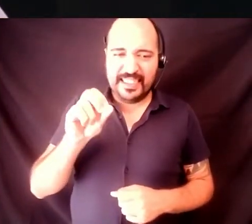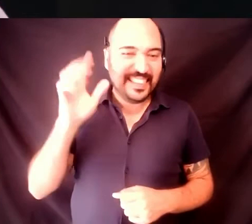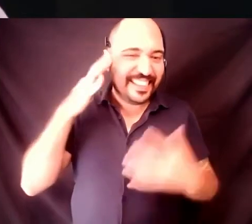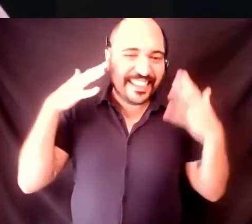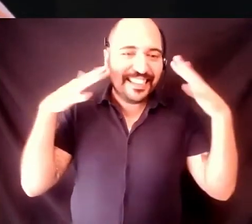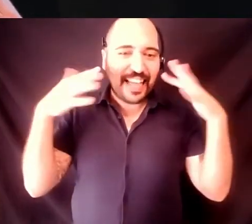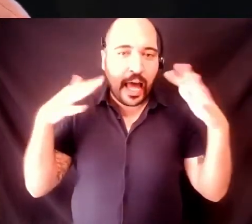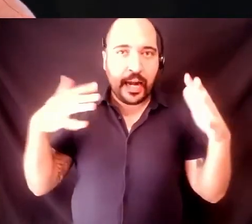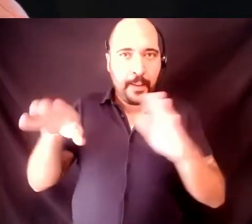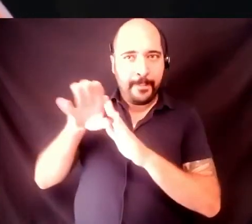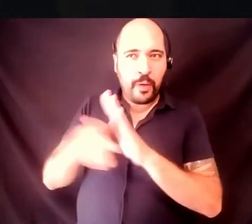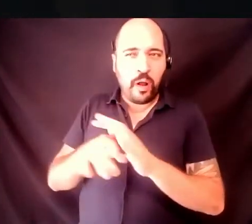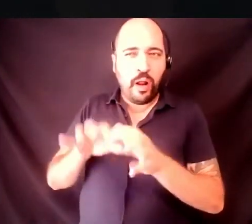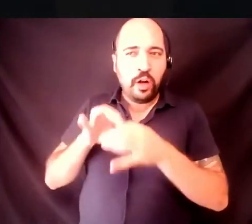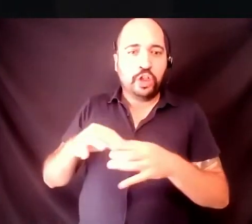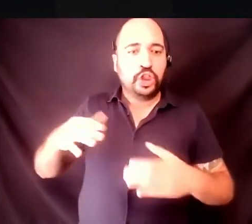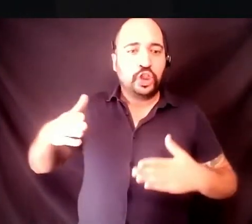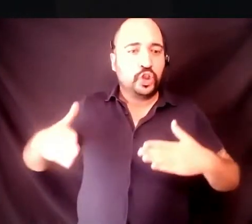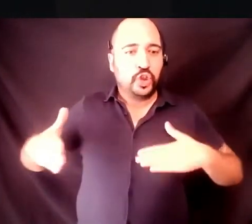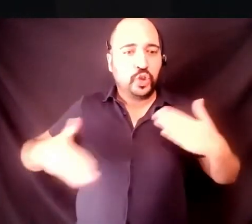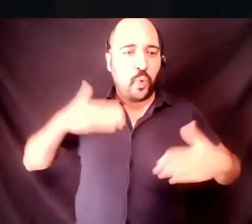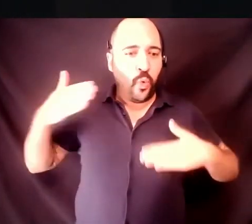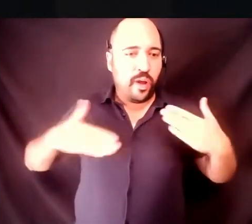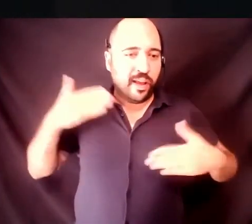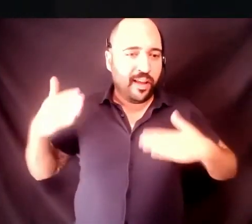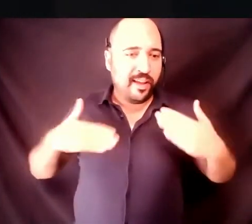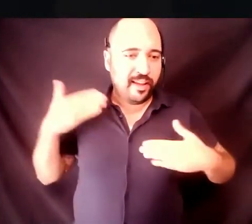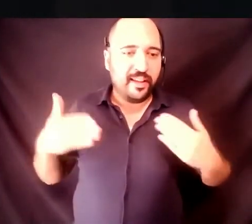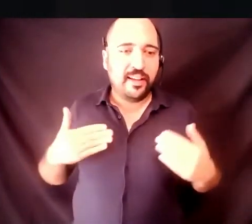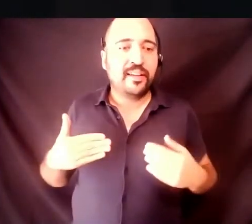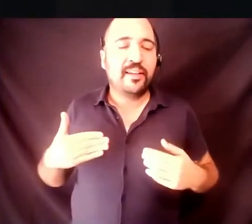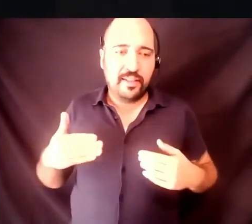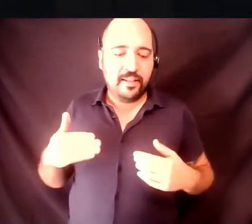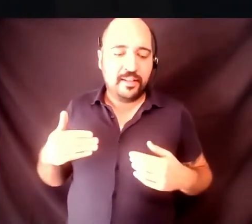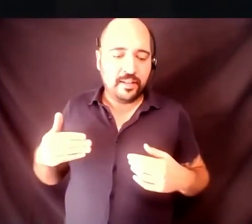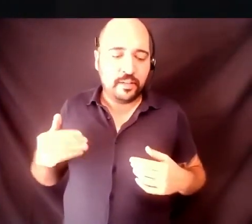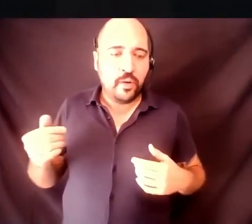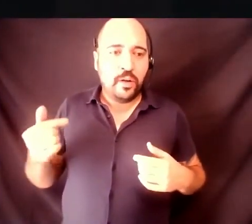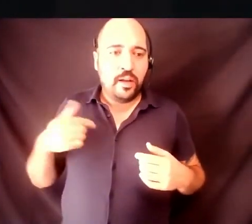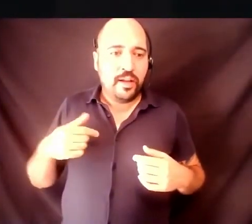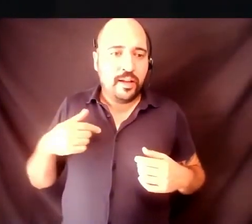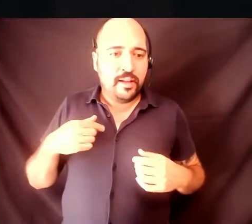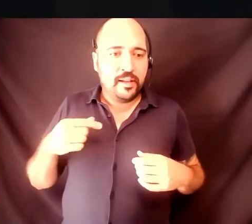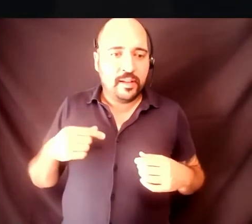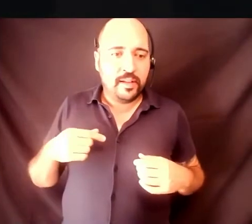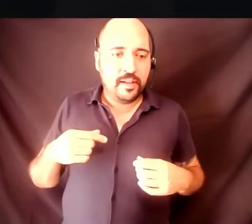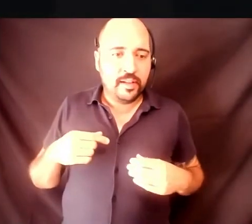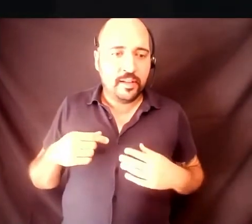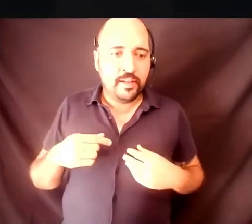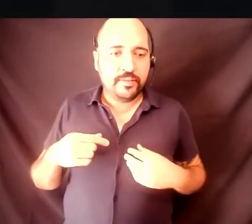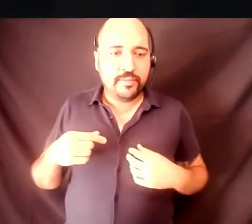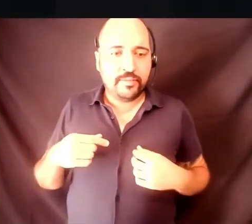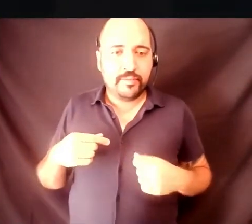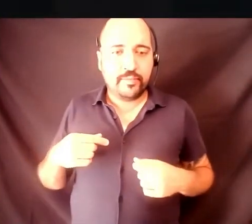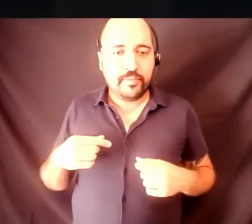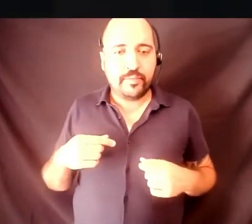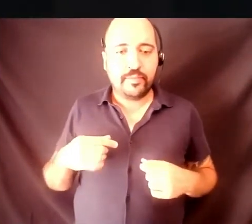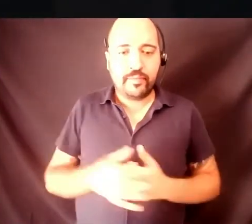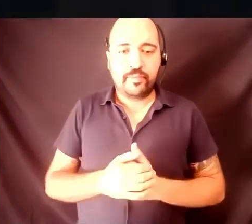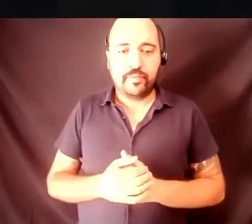When I listened to it, it had a very. It was a very. Like. I don't know. It felt like Washington Heights.